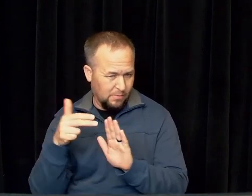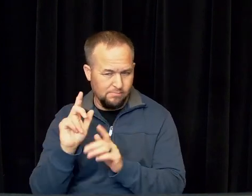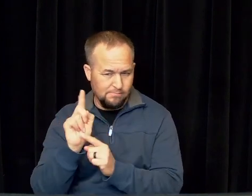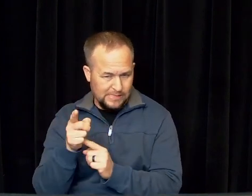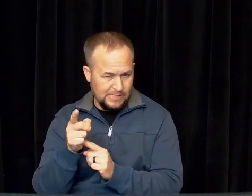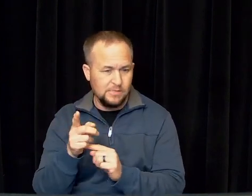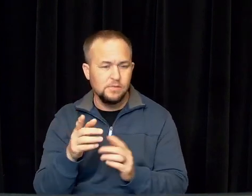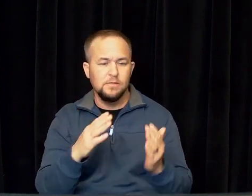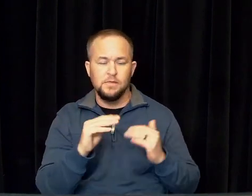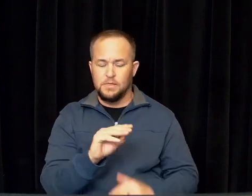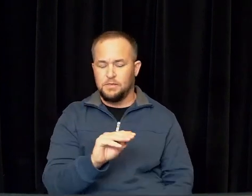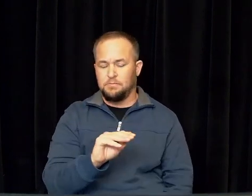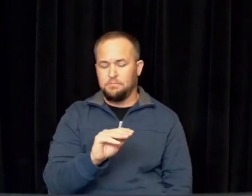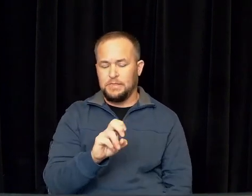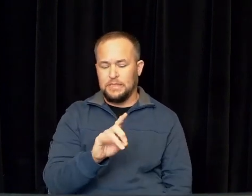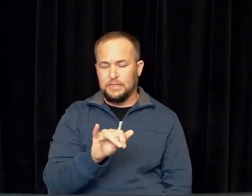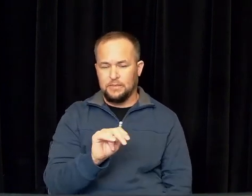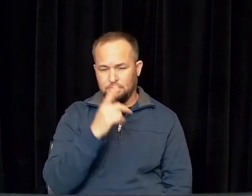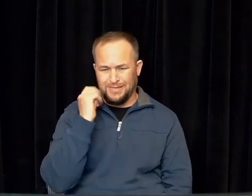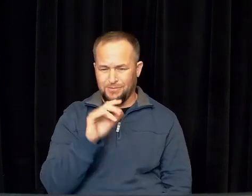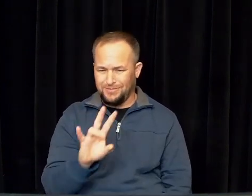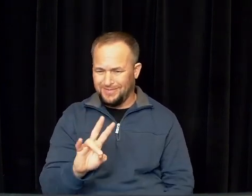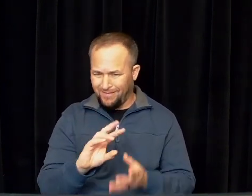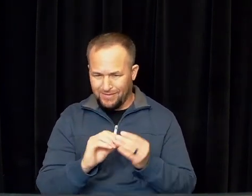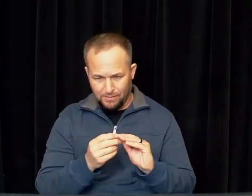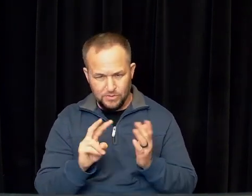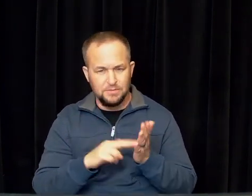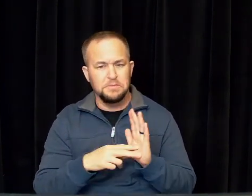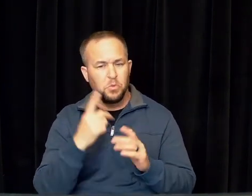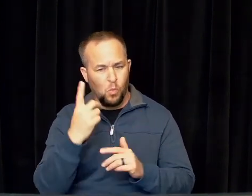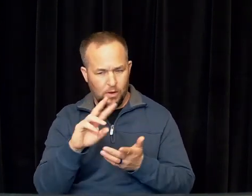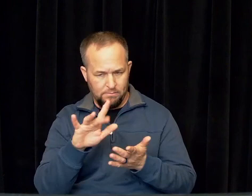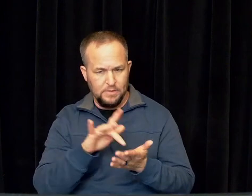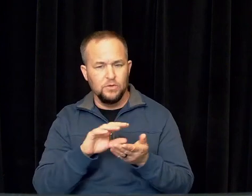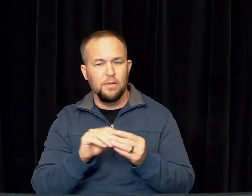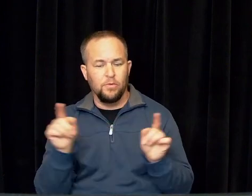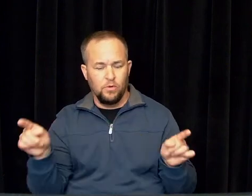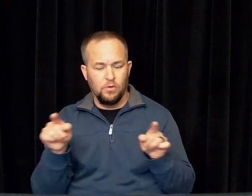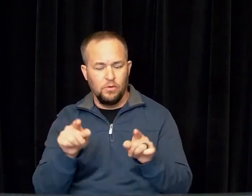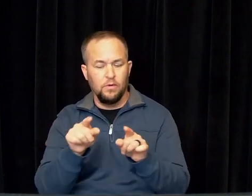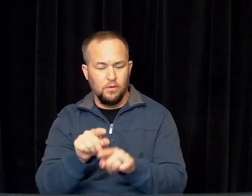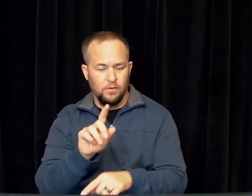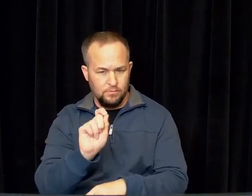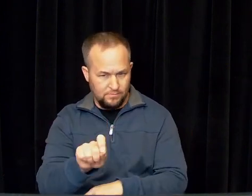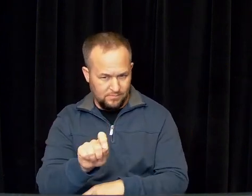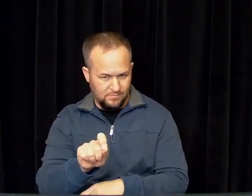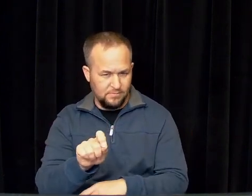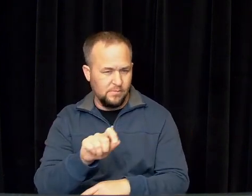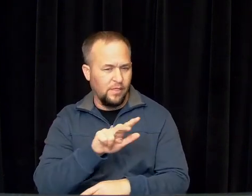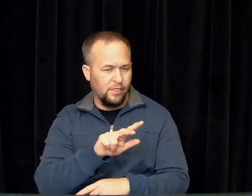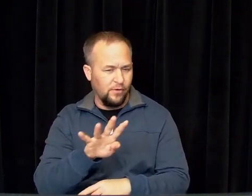Median, because there are only 7 numbers, that means there is going to be 1 middle number and that middle number was 34. But just a quick reminder, if there are